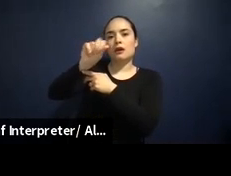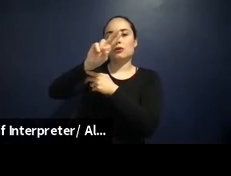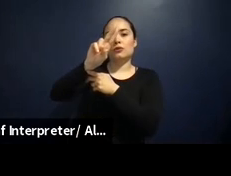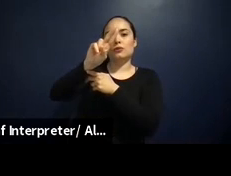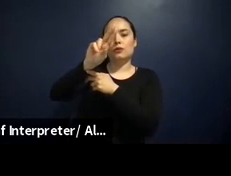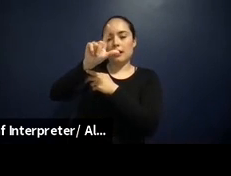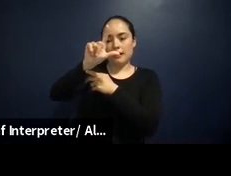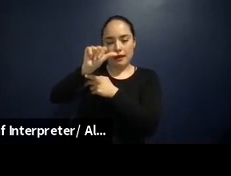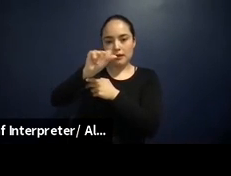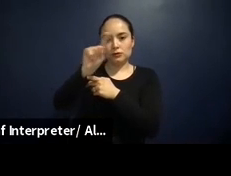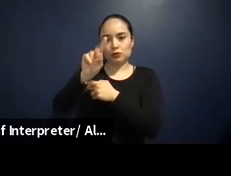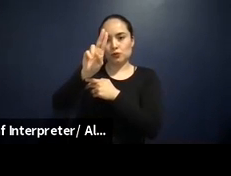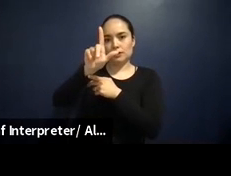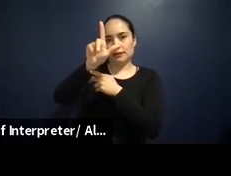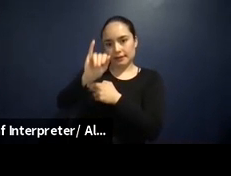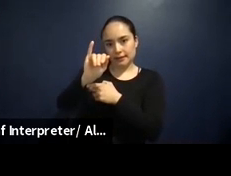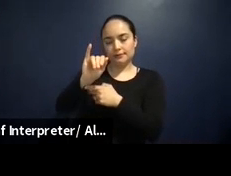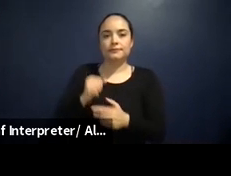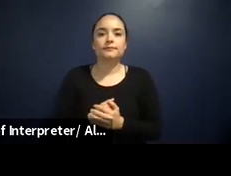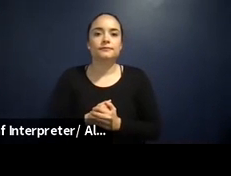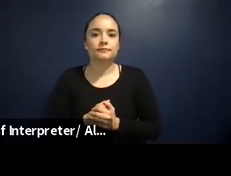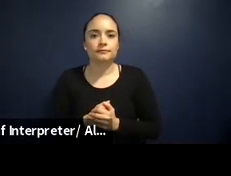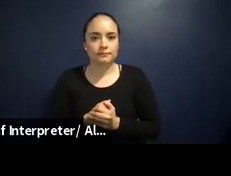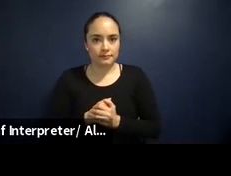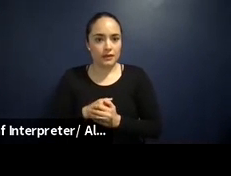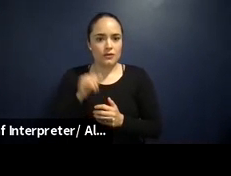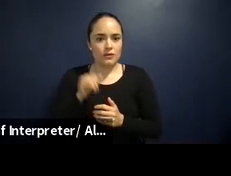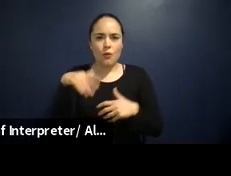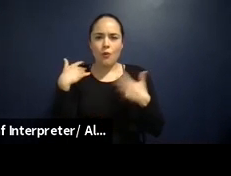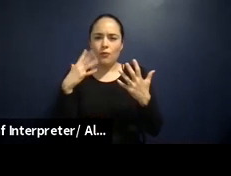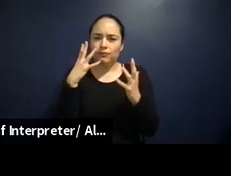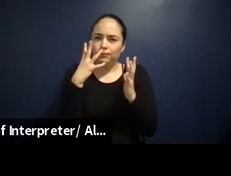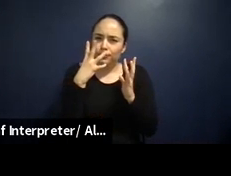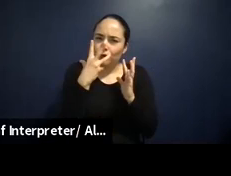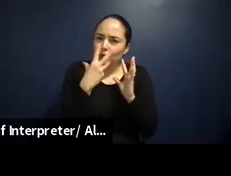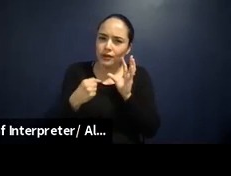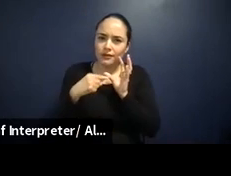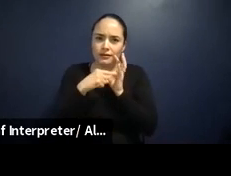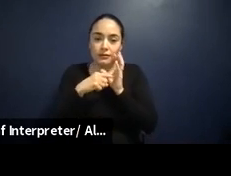Typically in the collections that we have, it's this bright blue color, but it also,